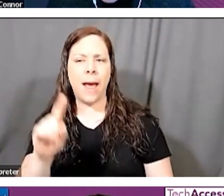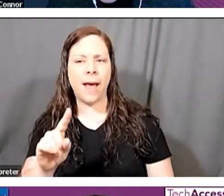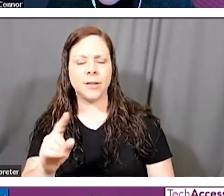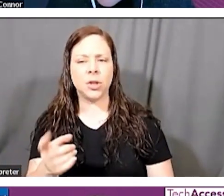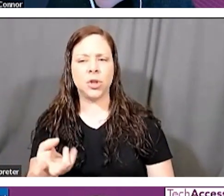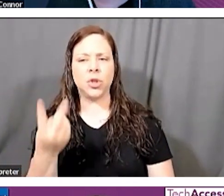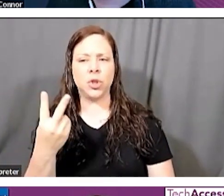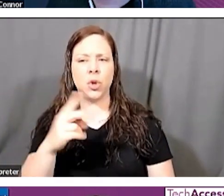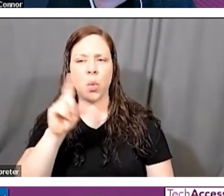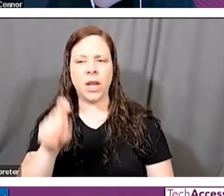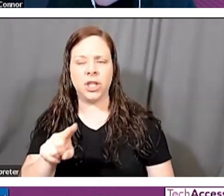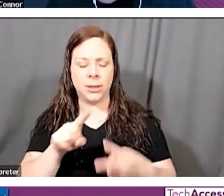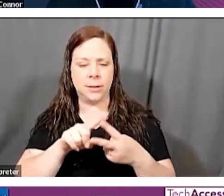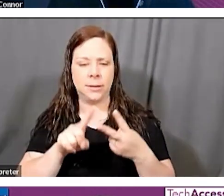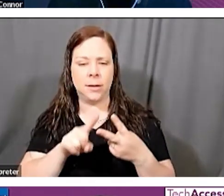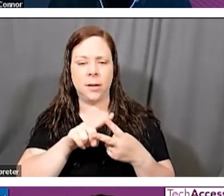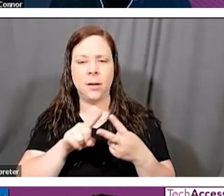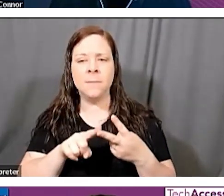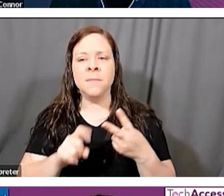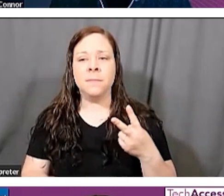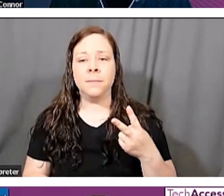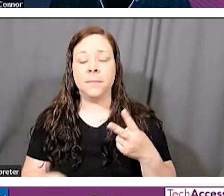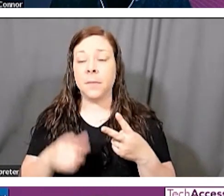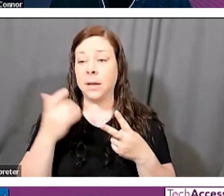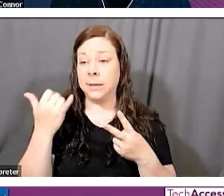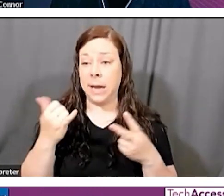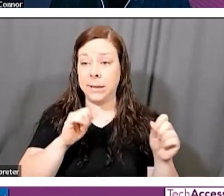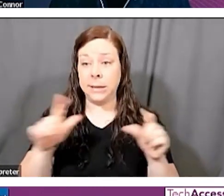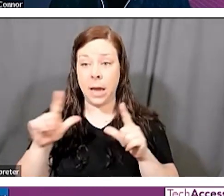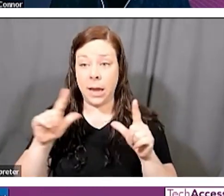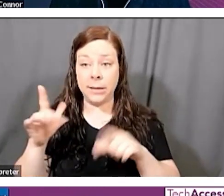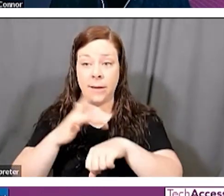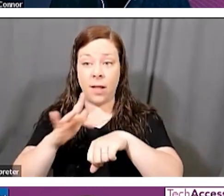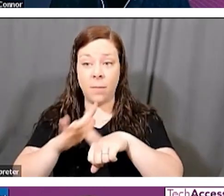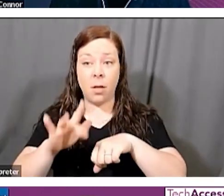First, are today's slides available online? Yes, definitely.